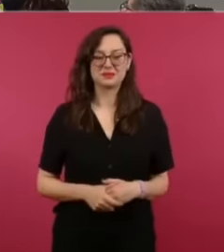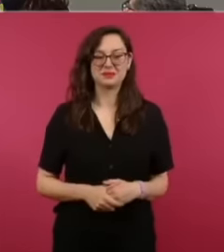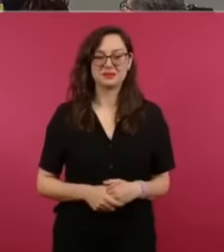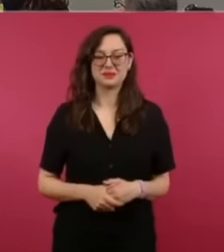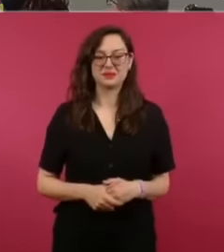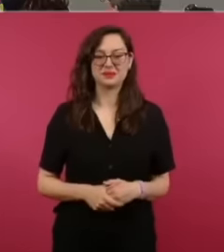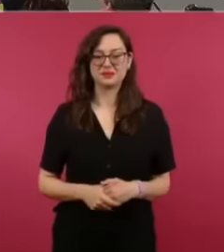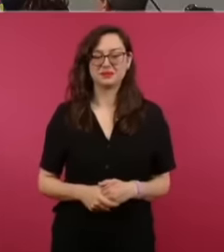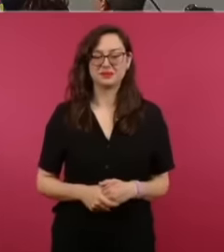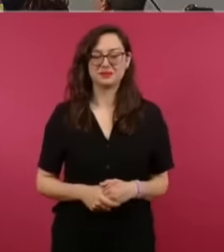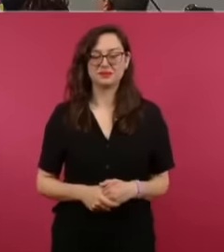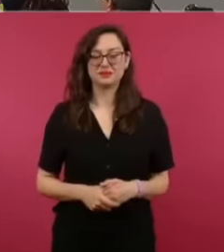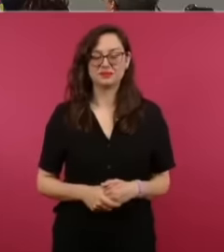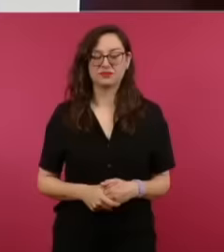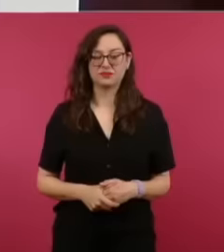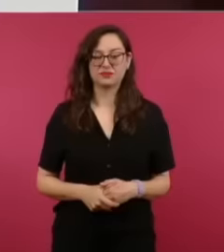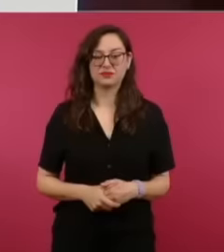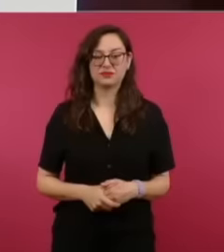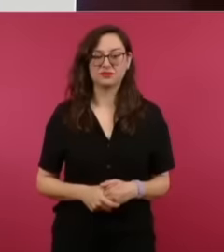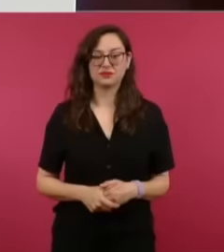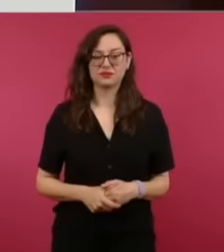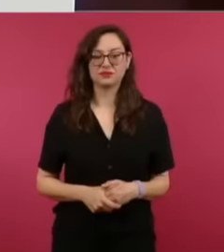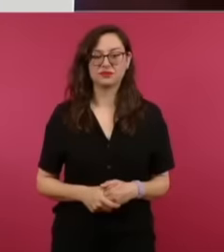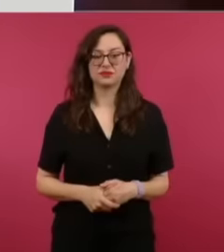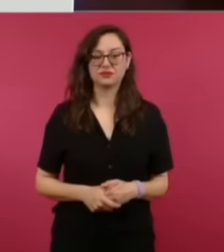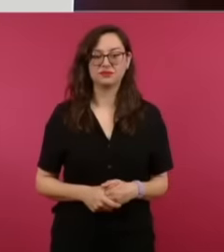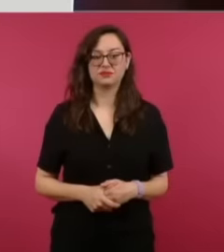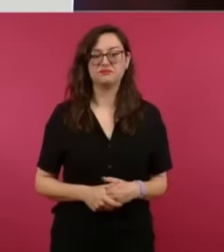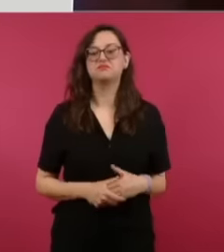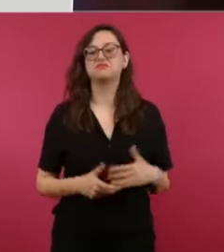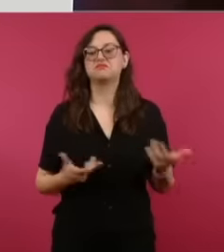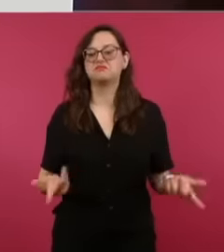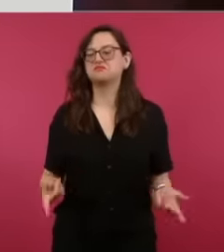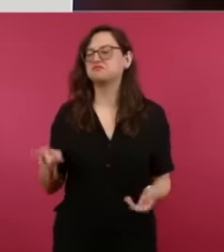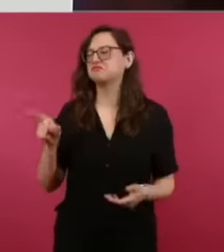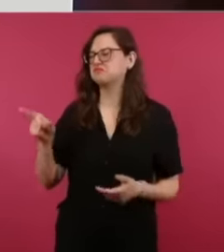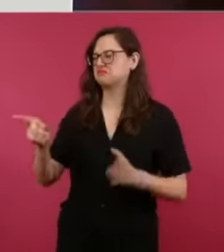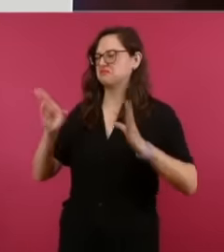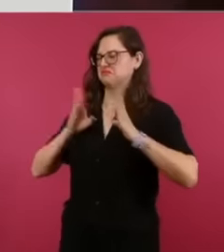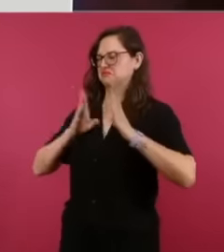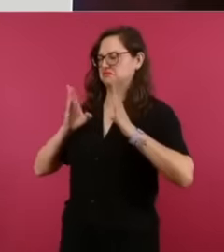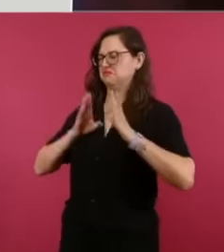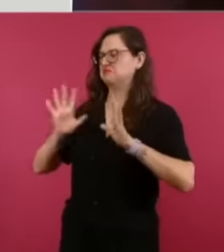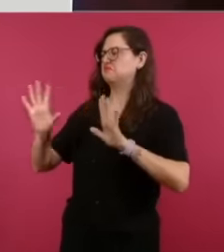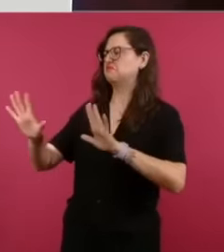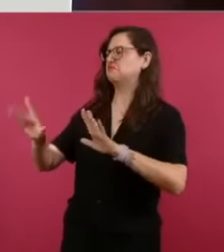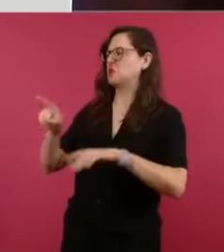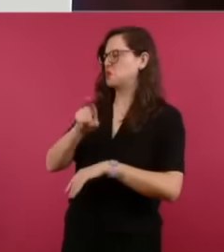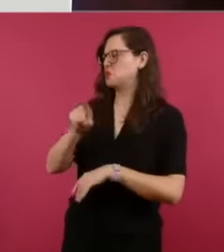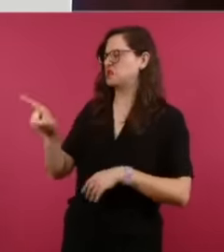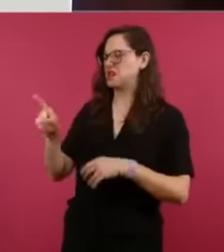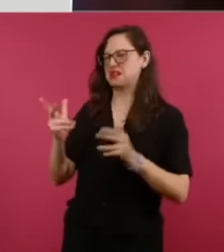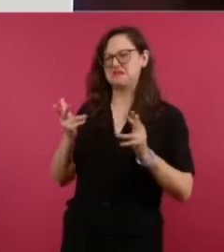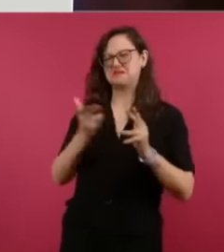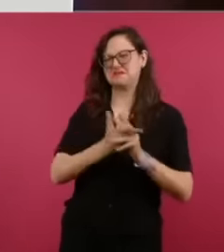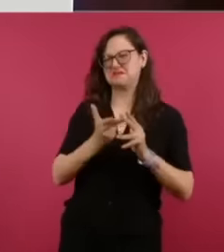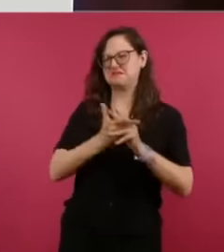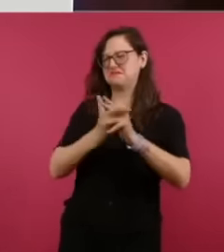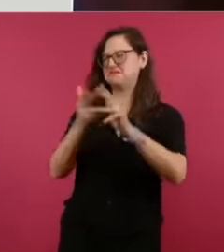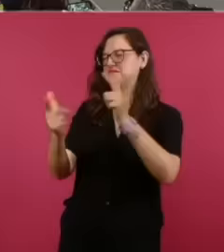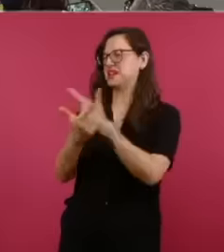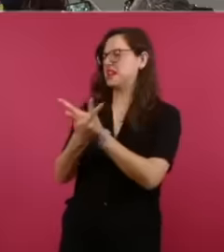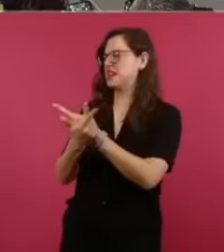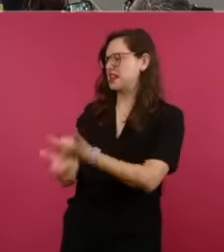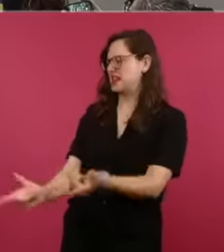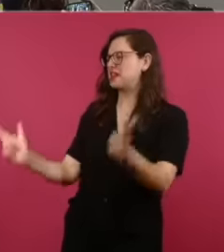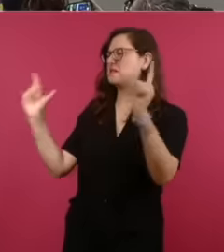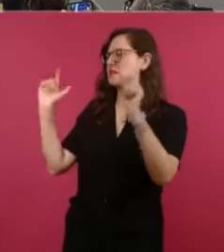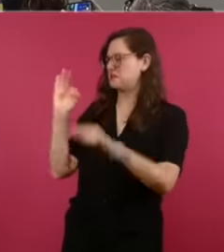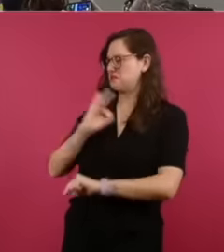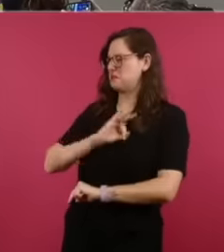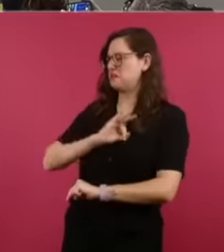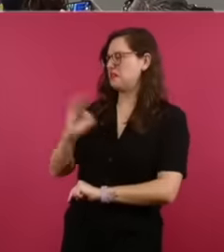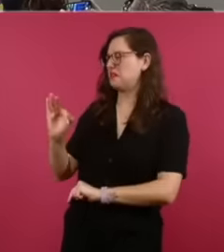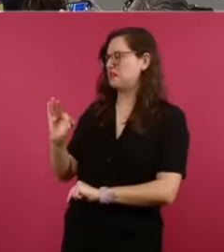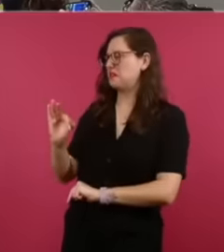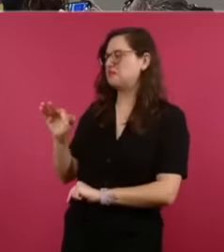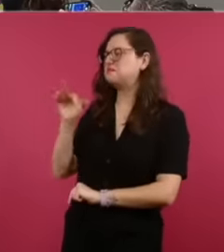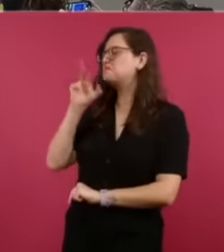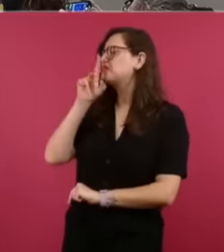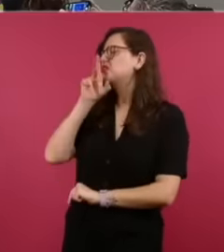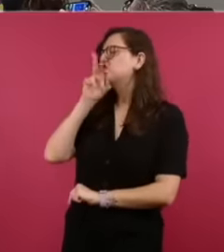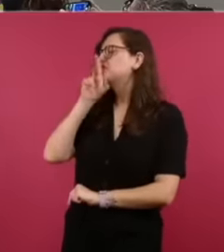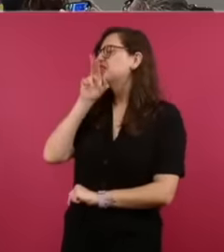army, you do your job and we'll take care of